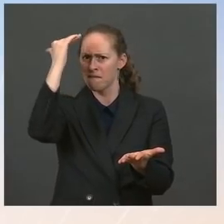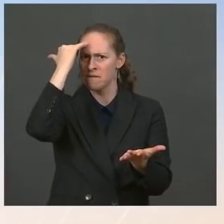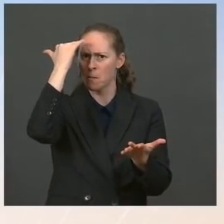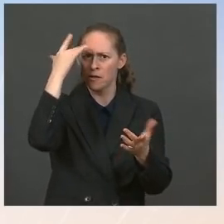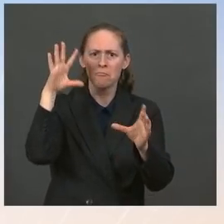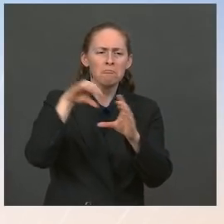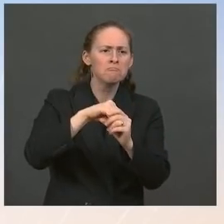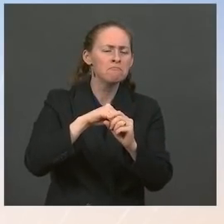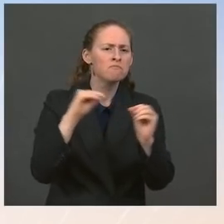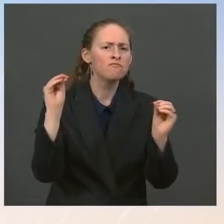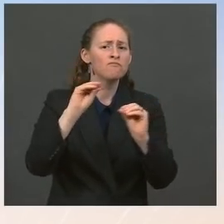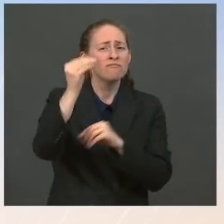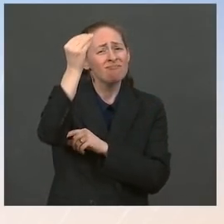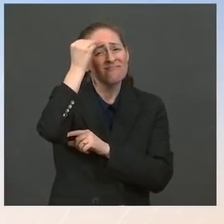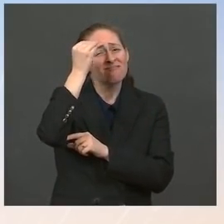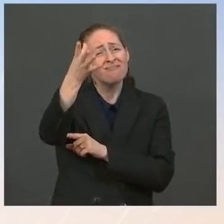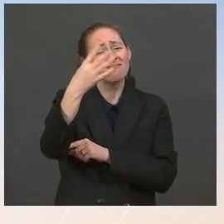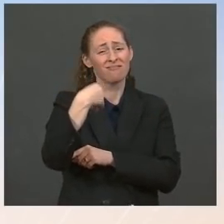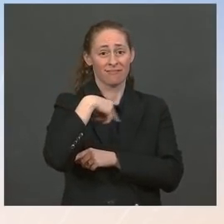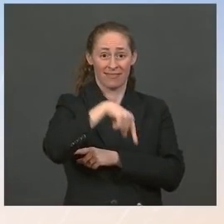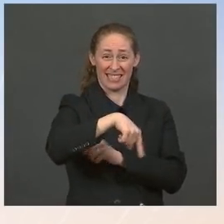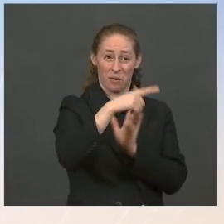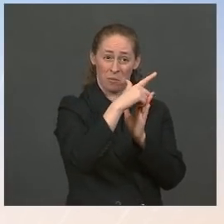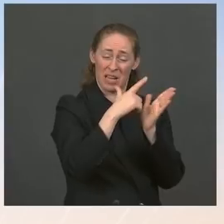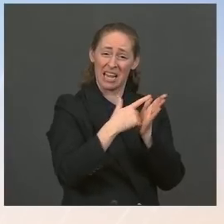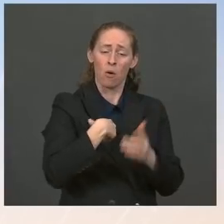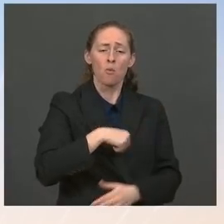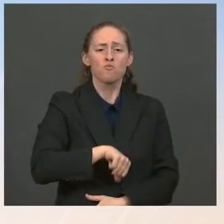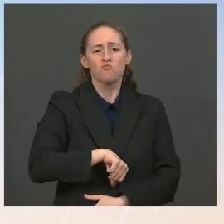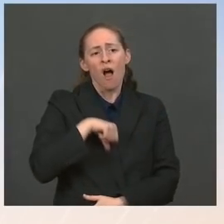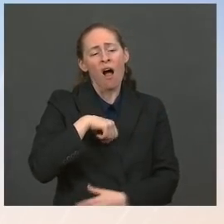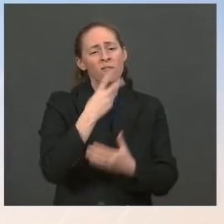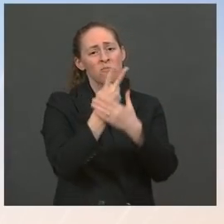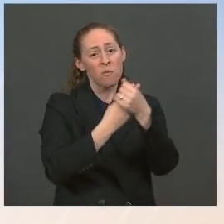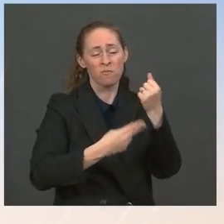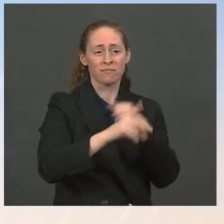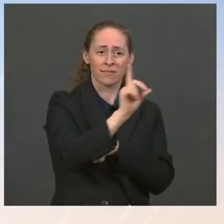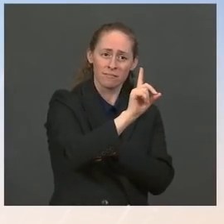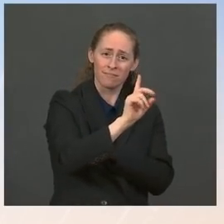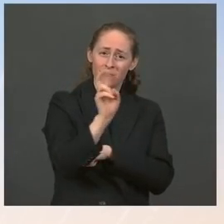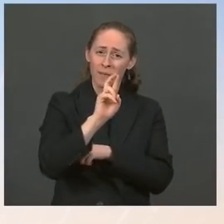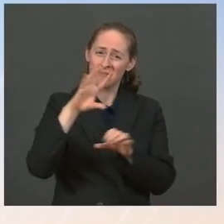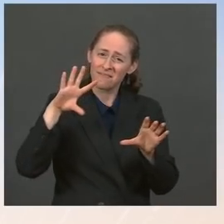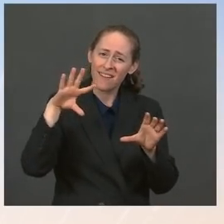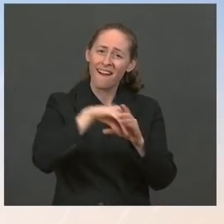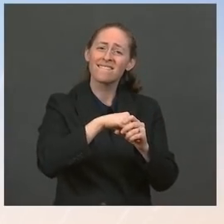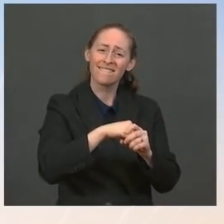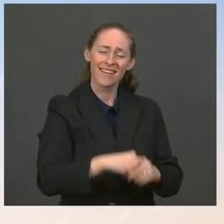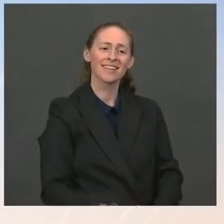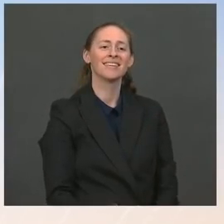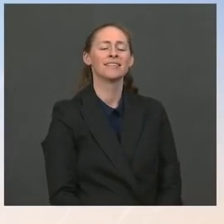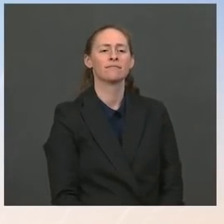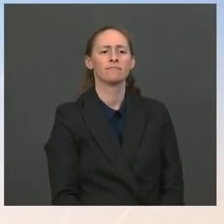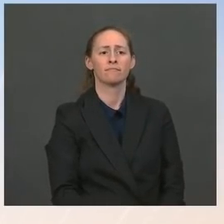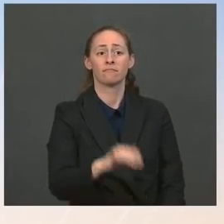of the bipartisan character of this bill. And, you know, the conversations that we had, it wasn't transactional like that.